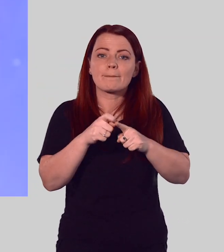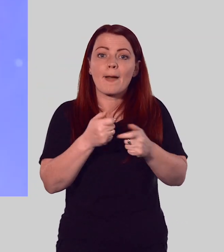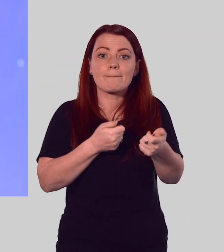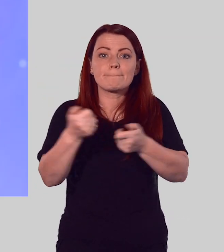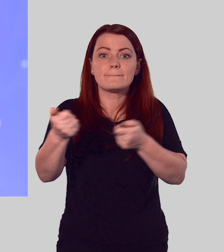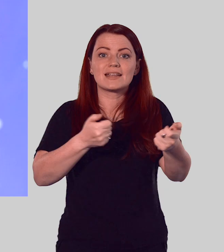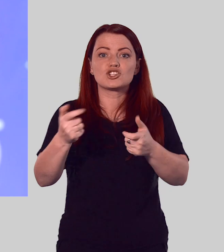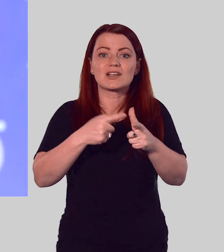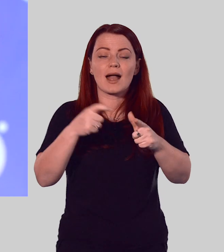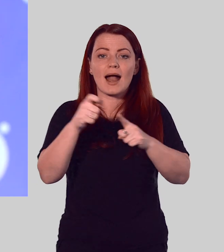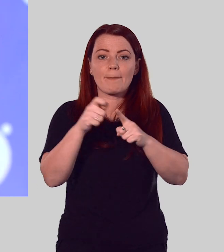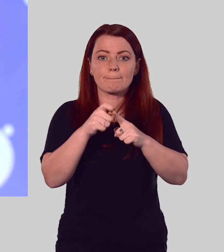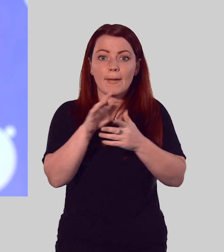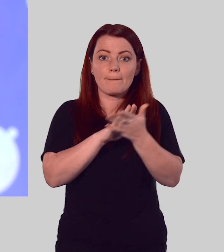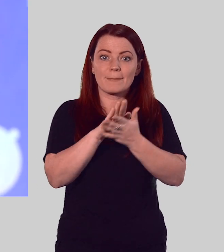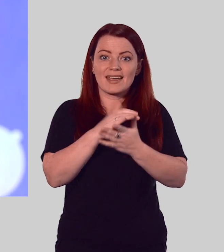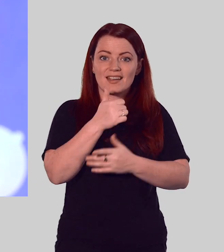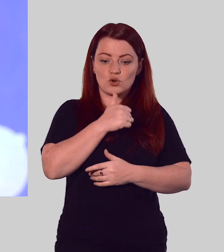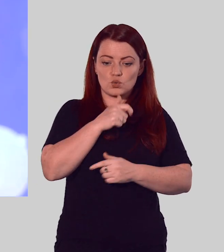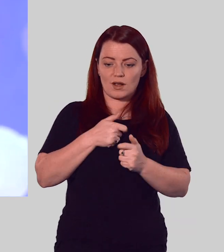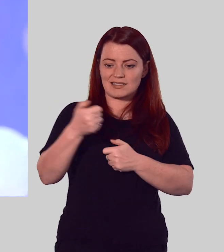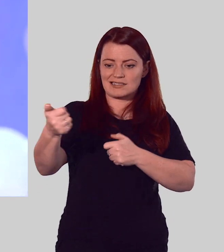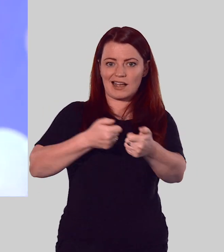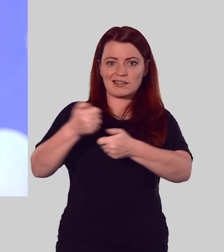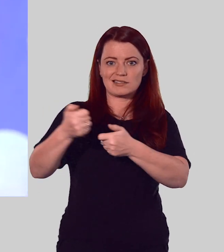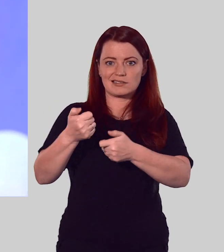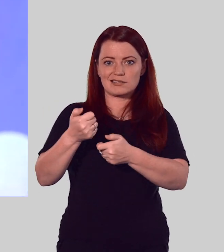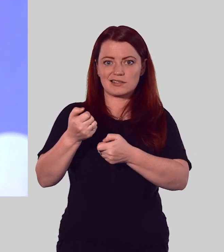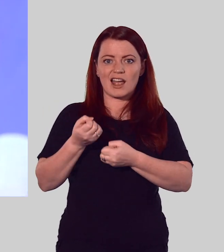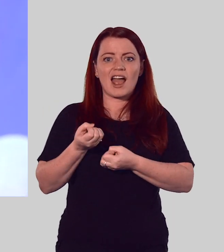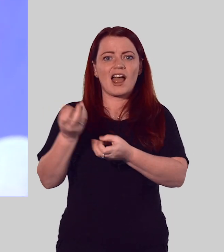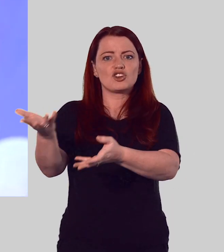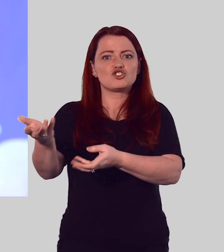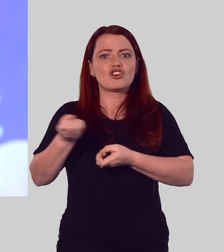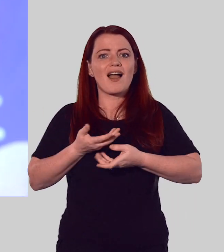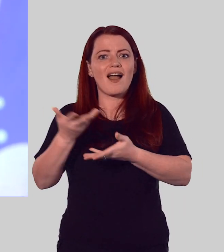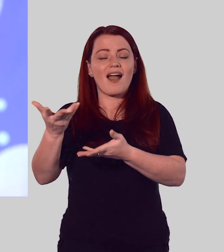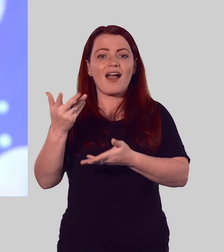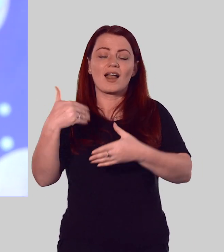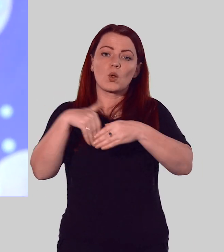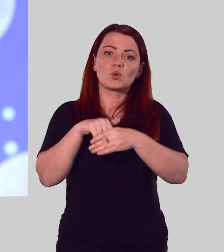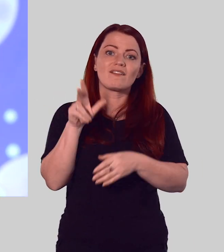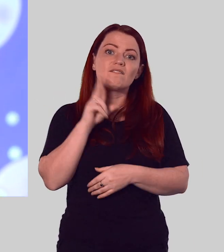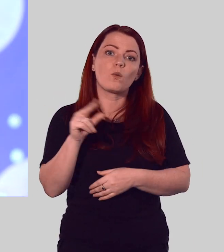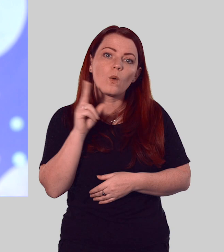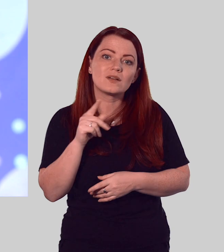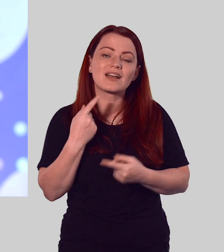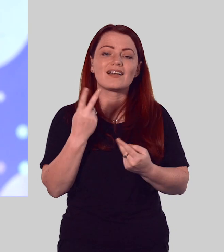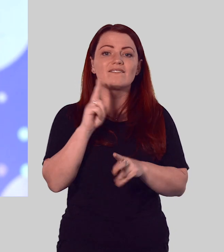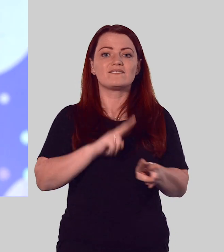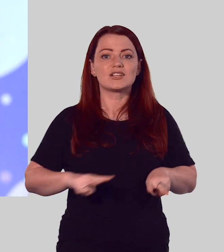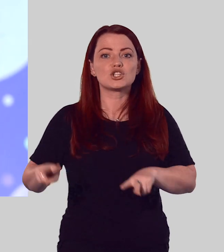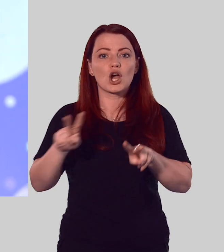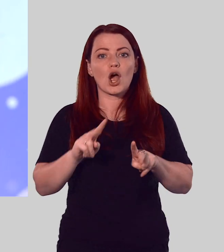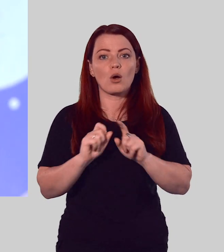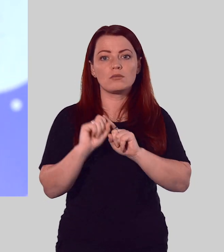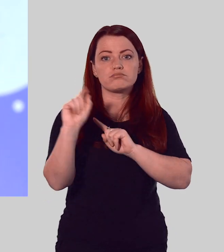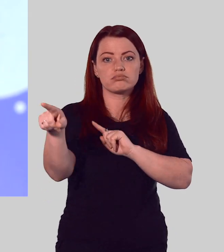lets users text, chat and share media including voice messages and video with individuals or groups.